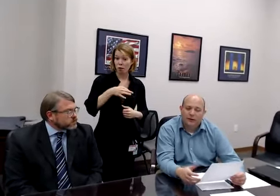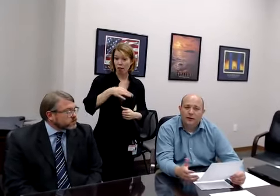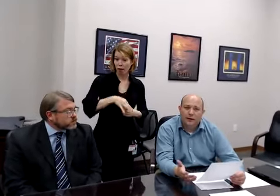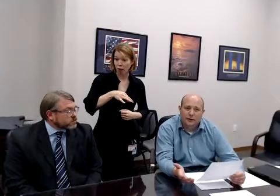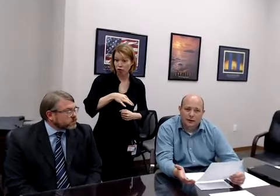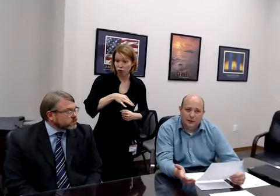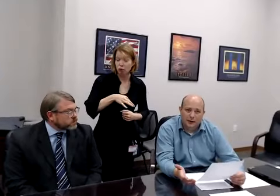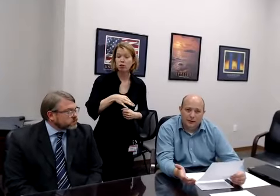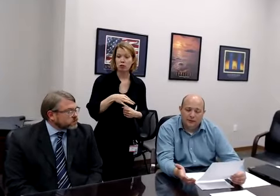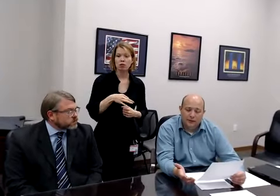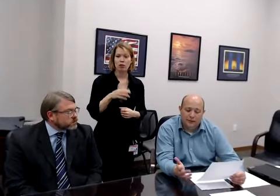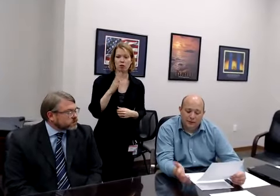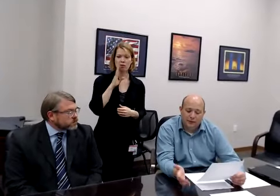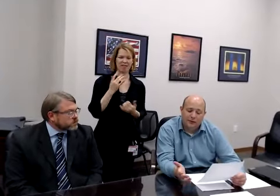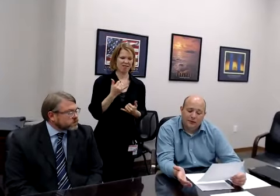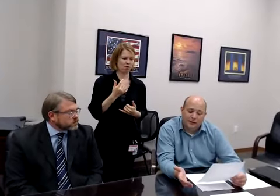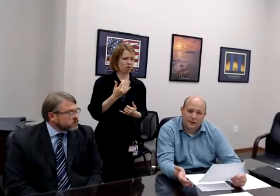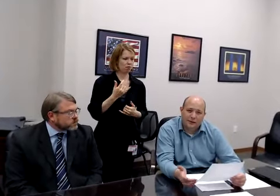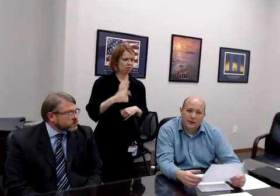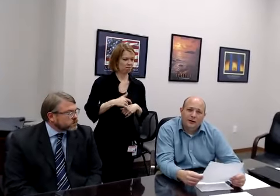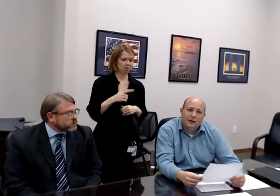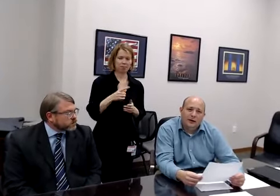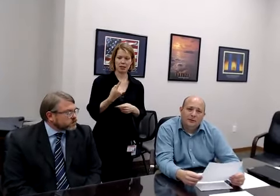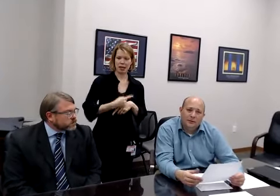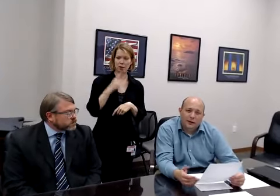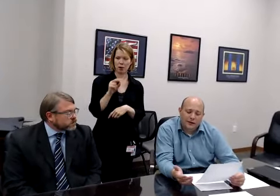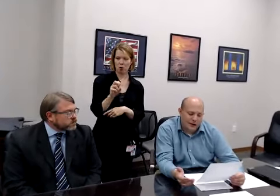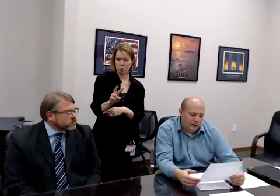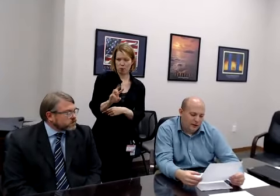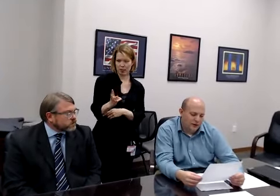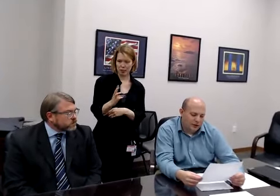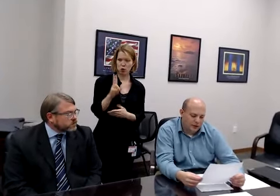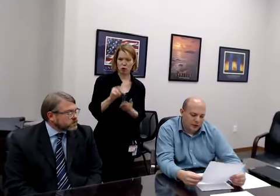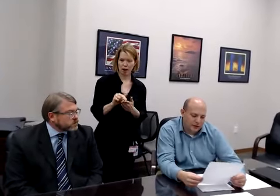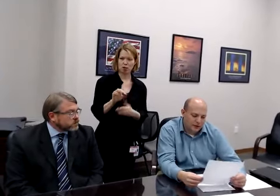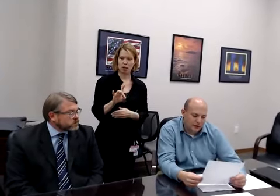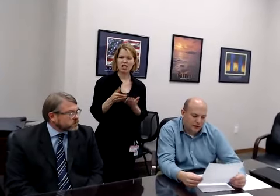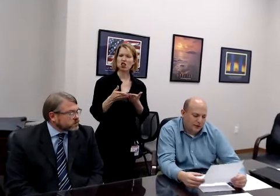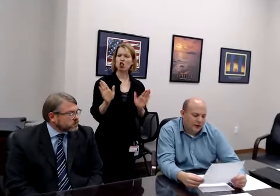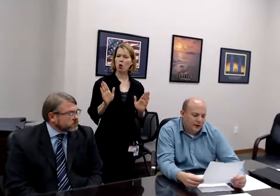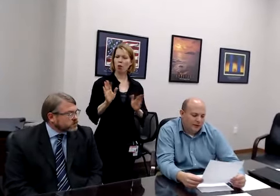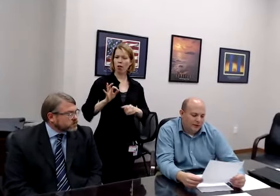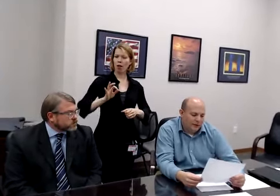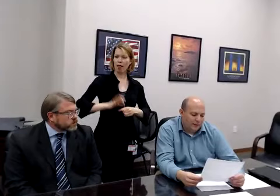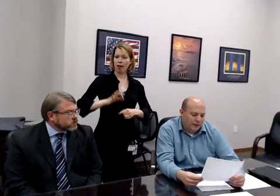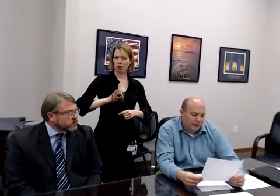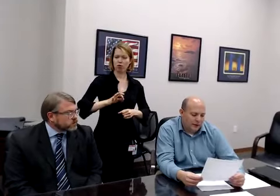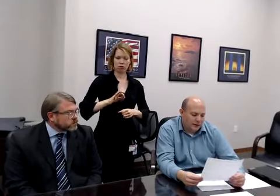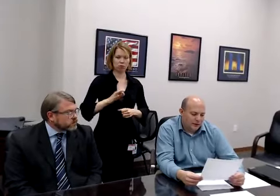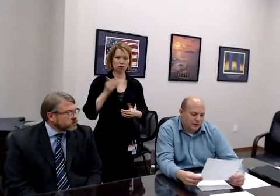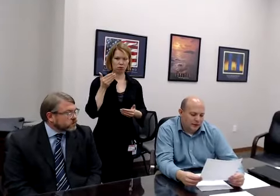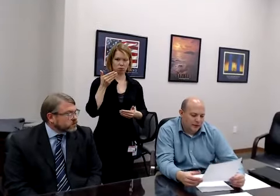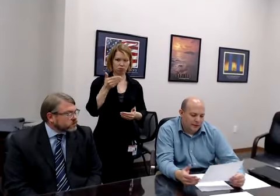So, it's going to be the November 6th, 2018 general election or this upcoming election.